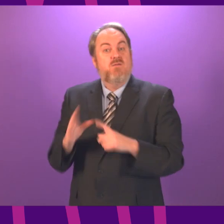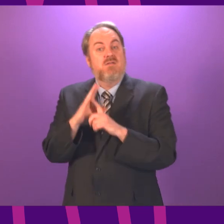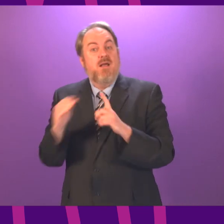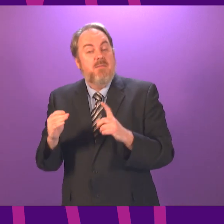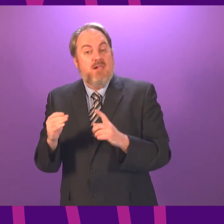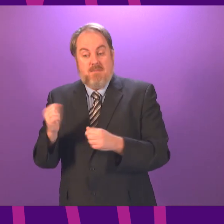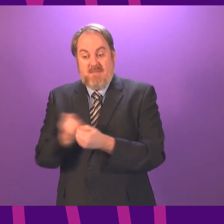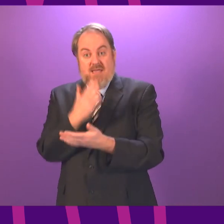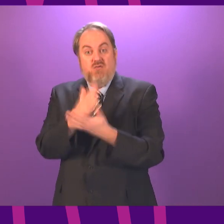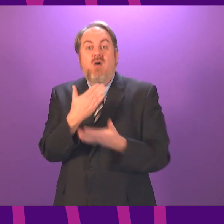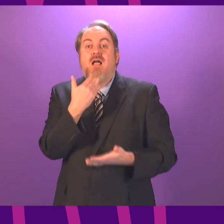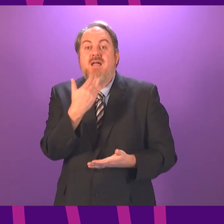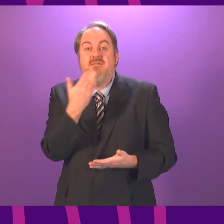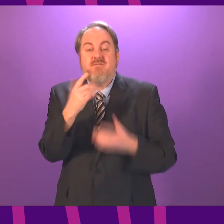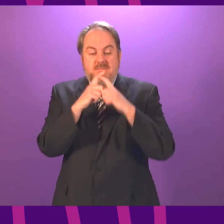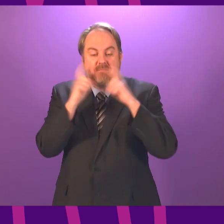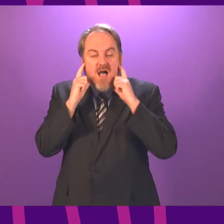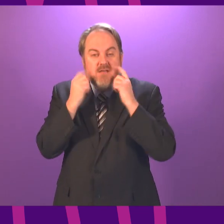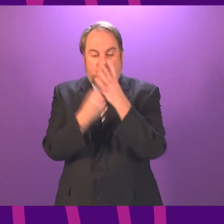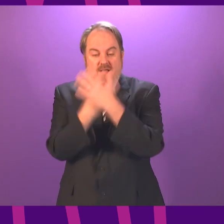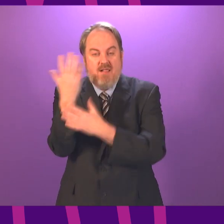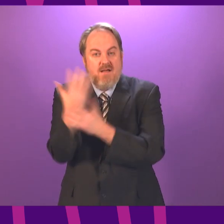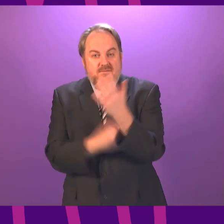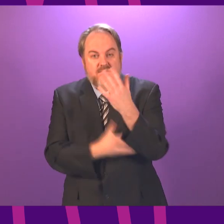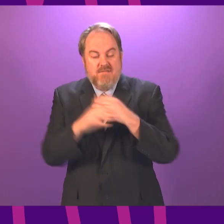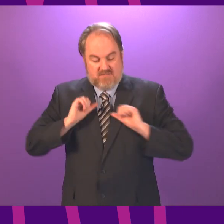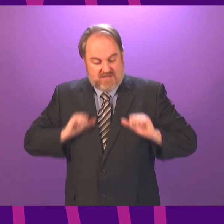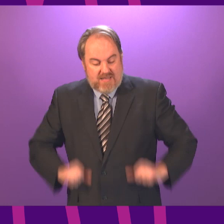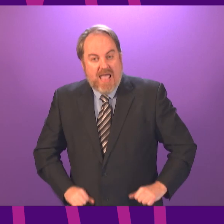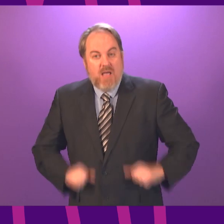personal protective equipment. It makes it clear that the PPE stockpile